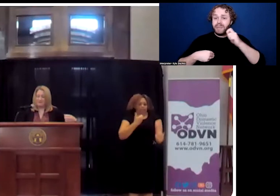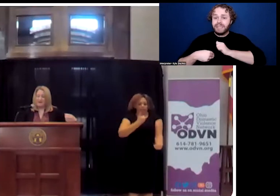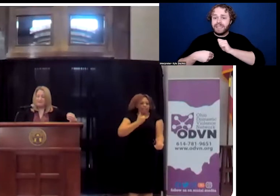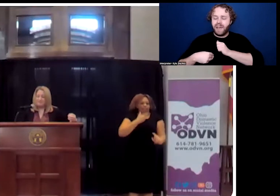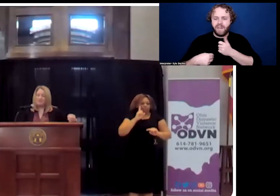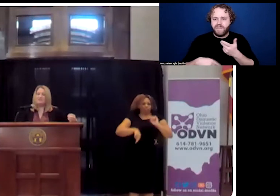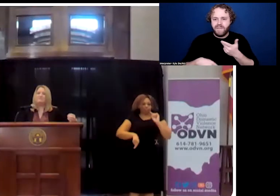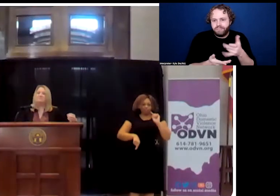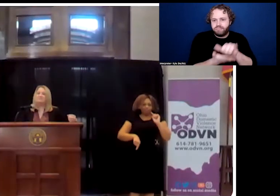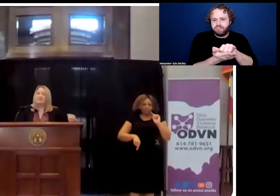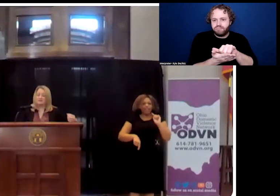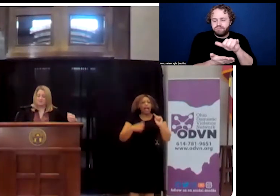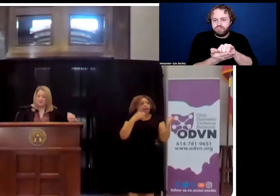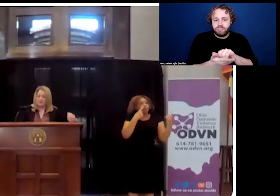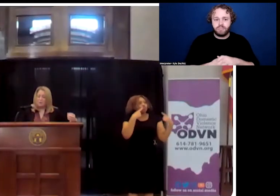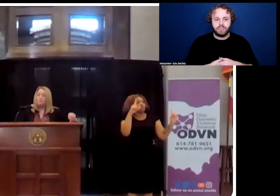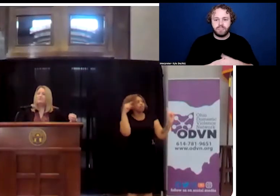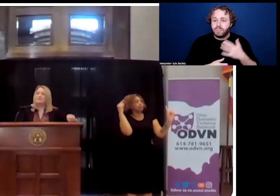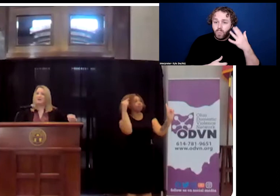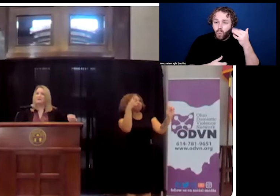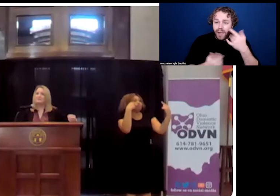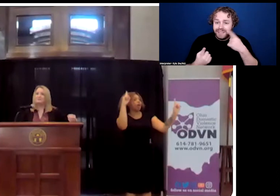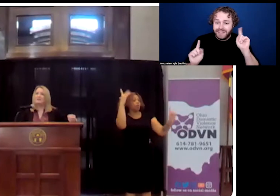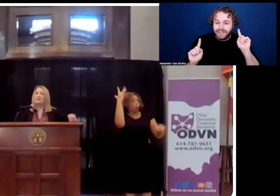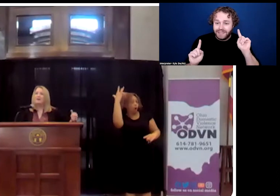I have achieved success only because of